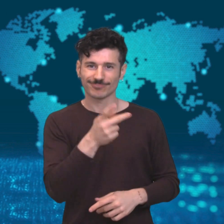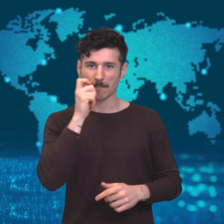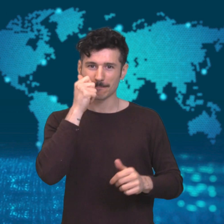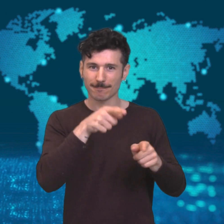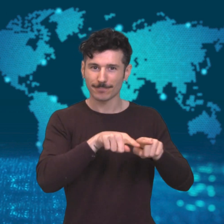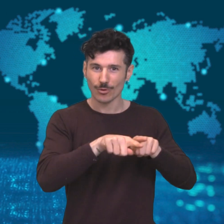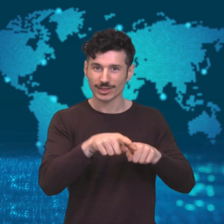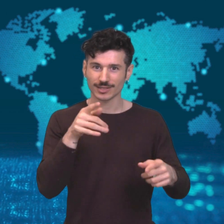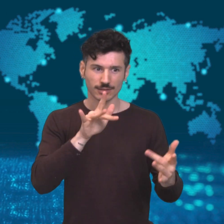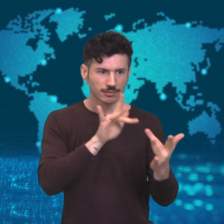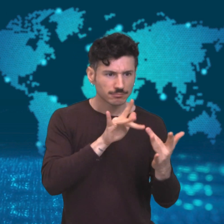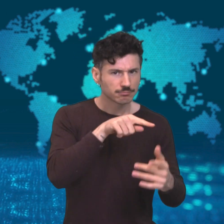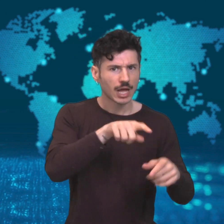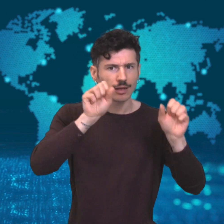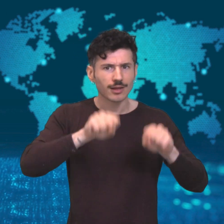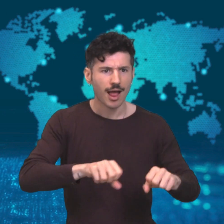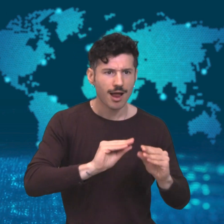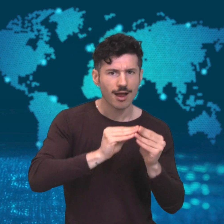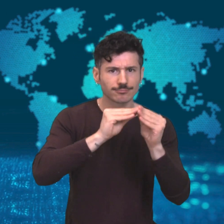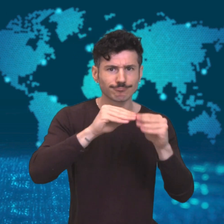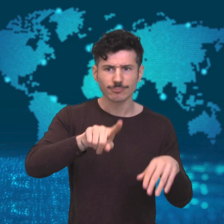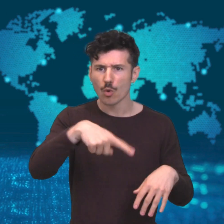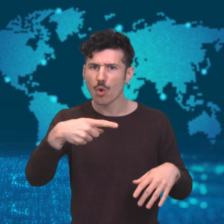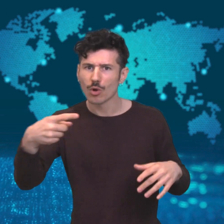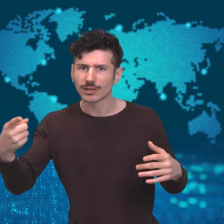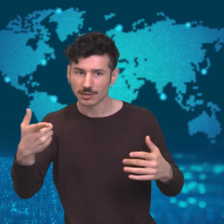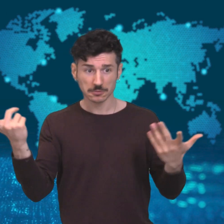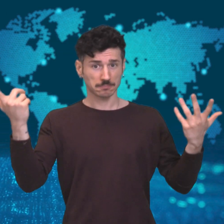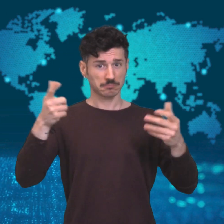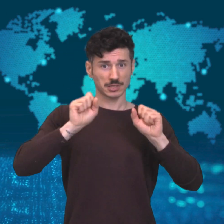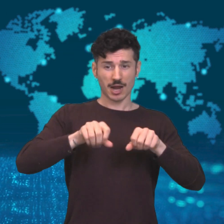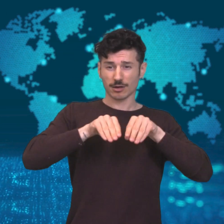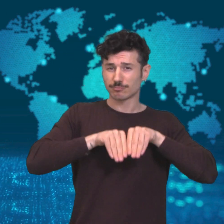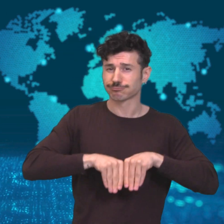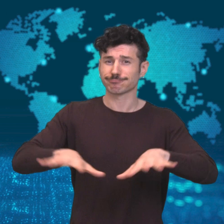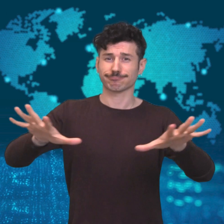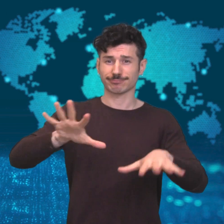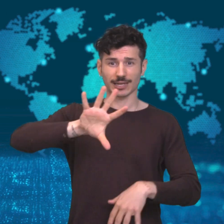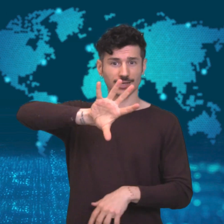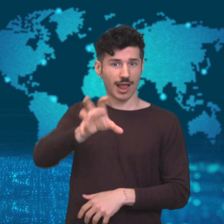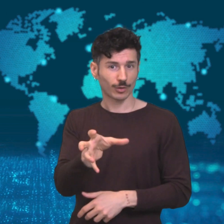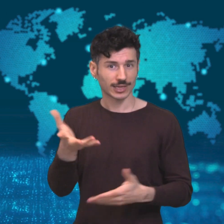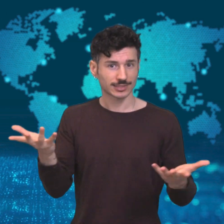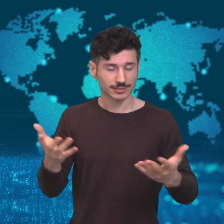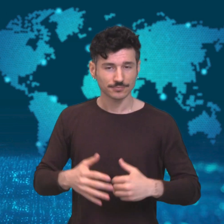additional machines could be made and distributed across the country.